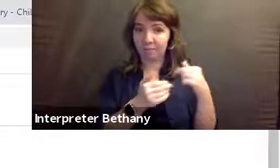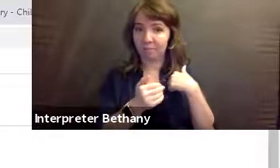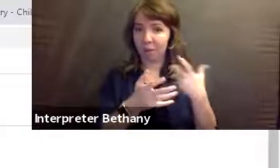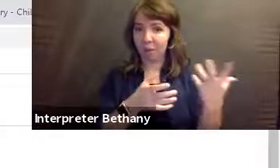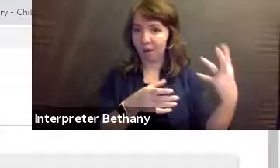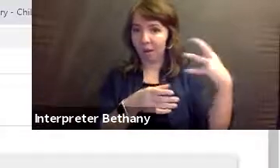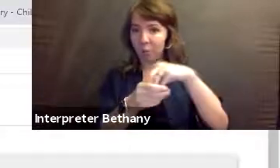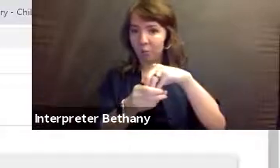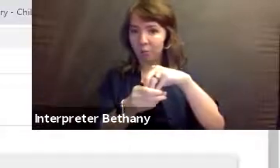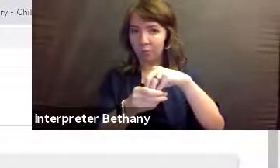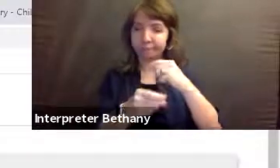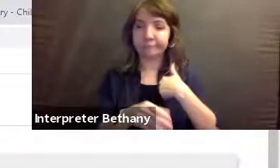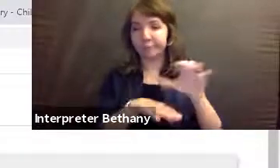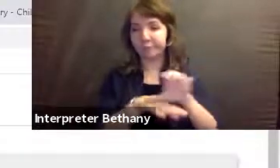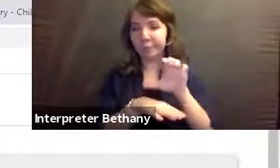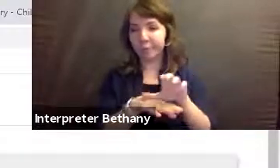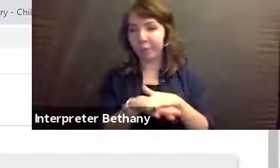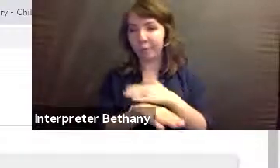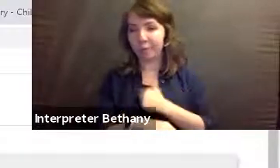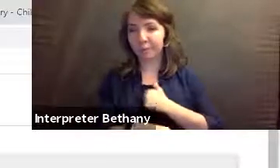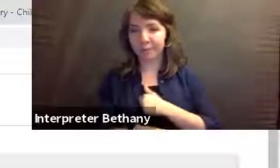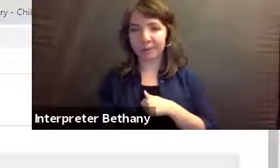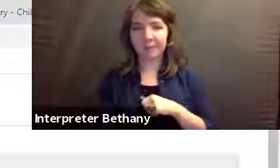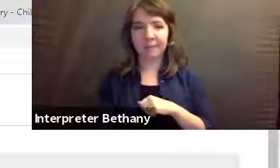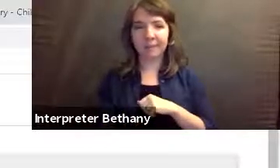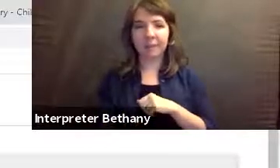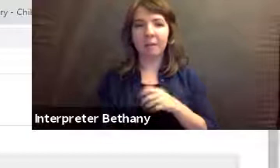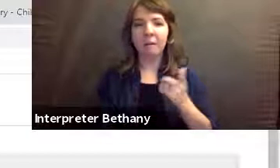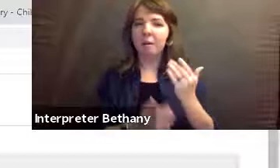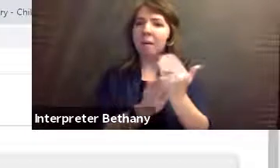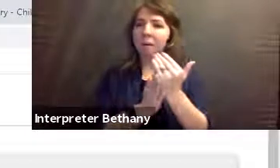Linda Kobashigawa: You know my computer's little slow and it gives you a nice step by step instructions so